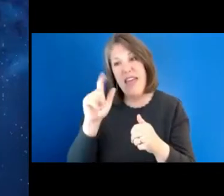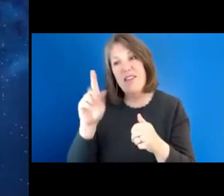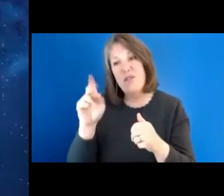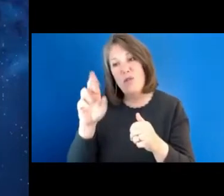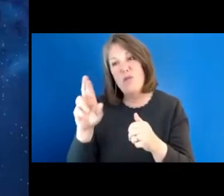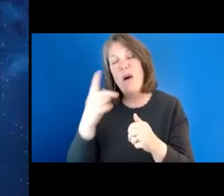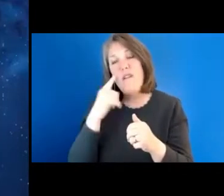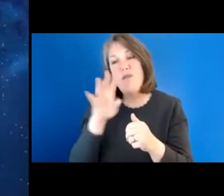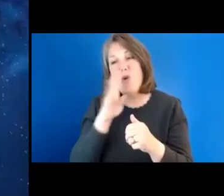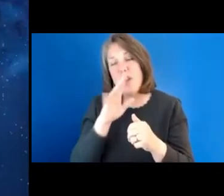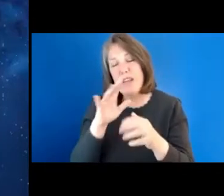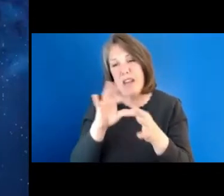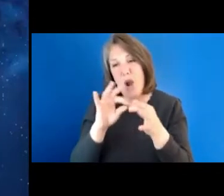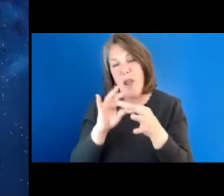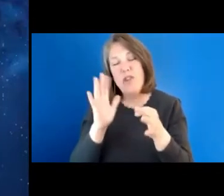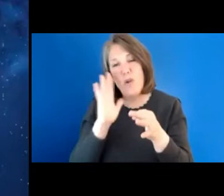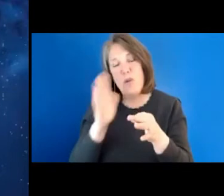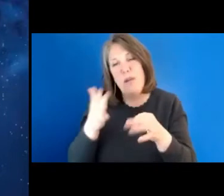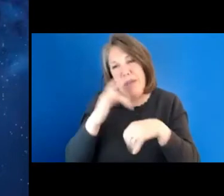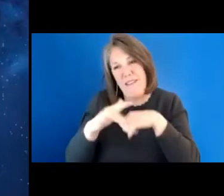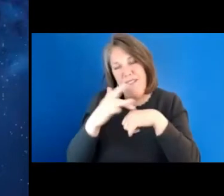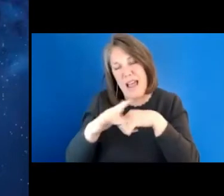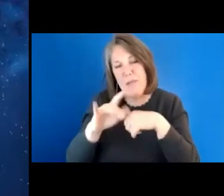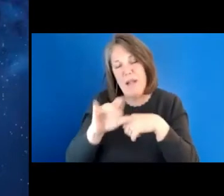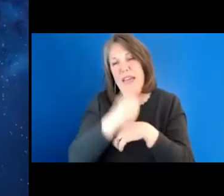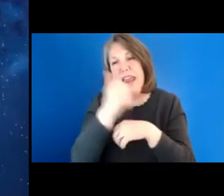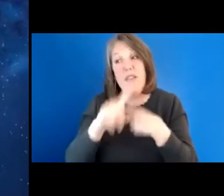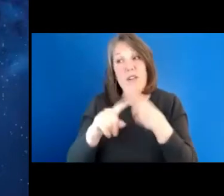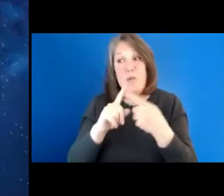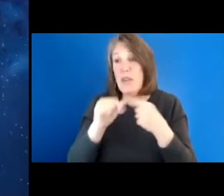others, 17:03:22 when you don't have a live session